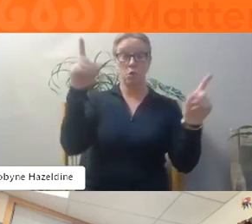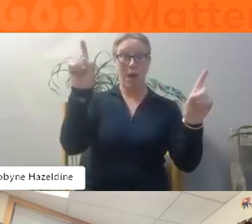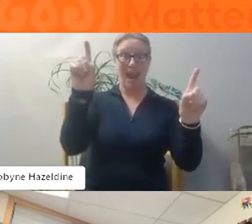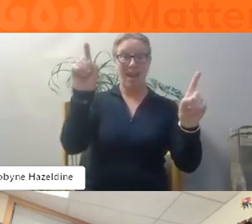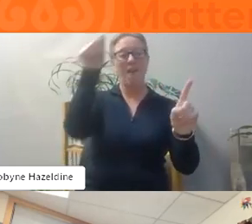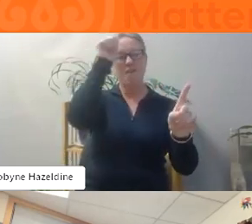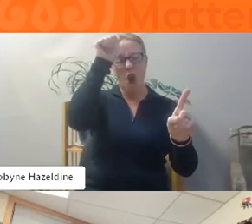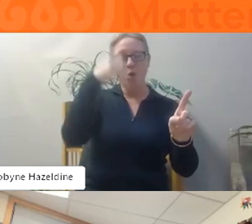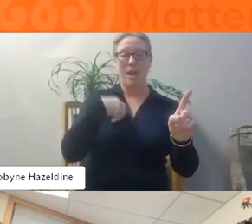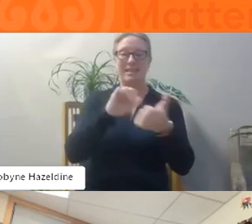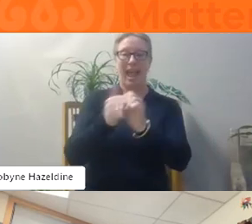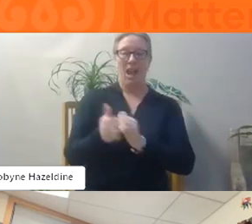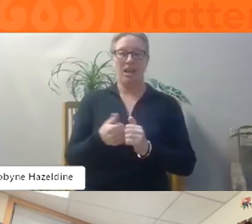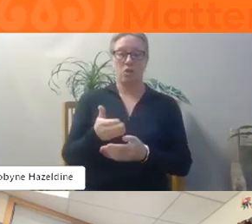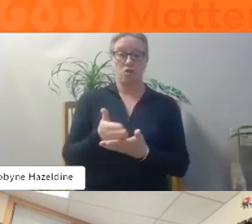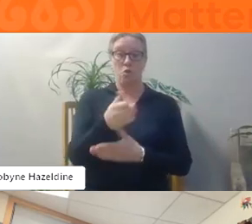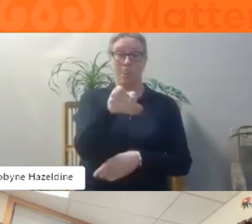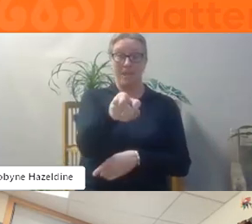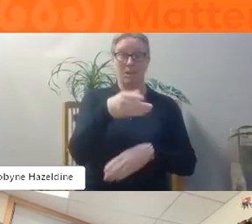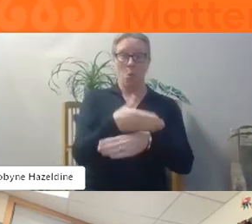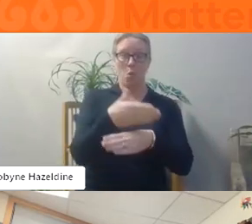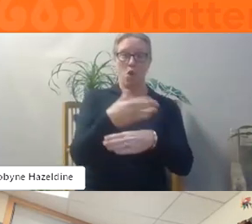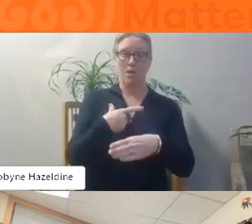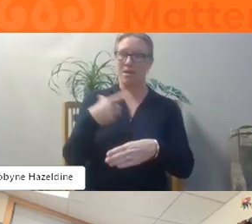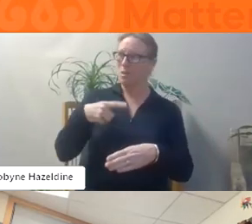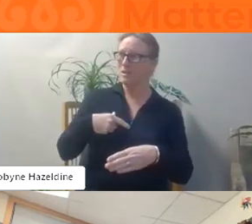of work here. Because it's by doing that that we break down those barriers.